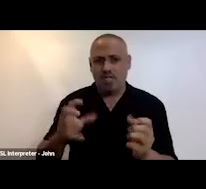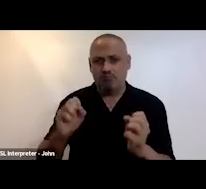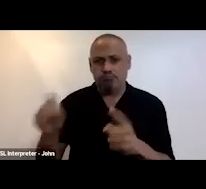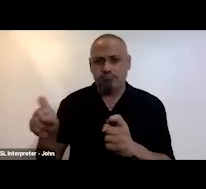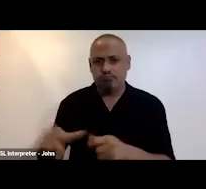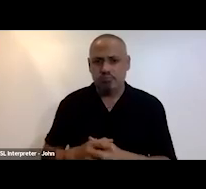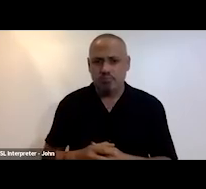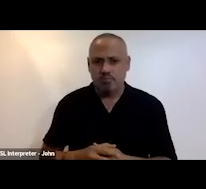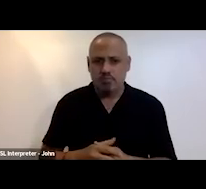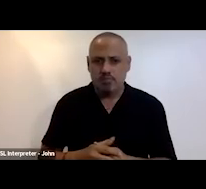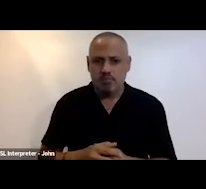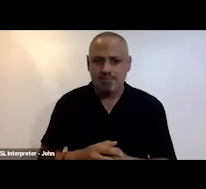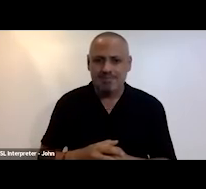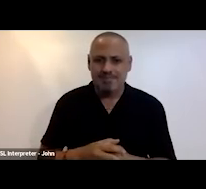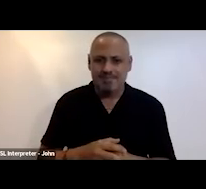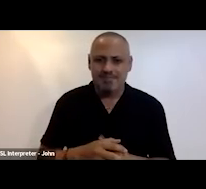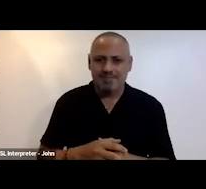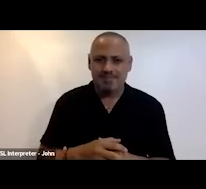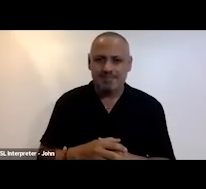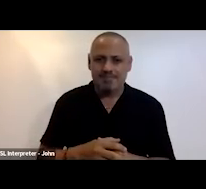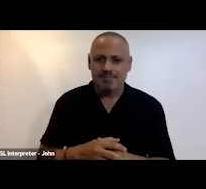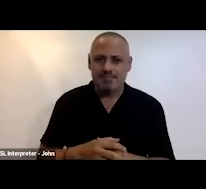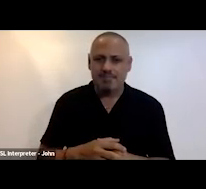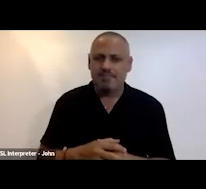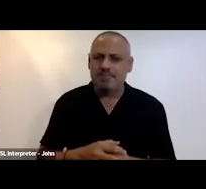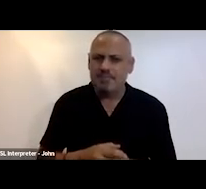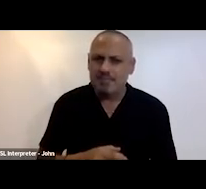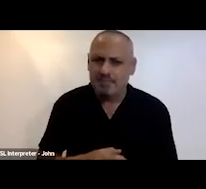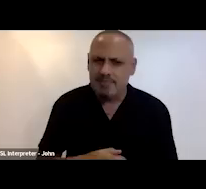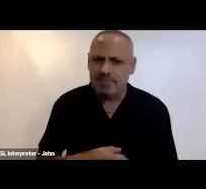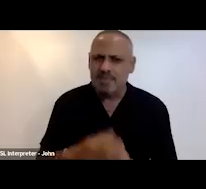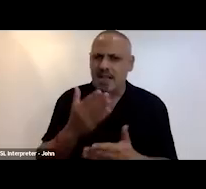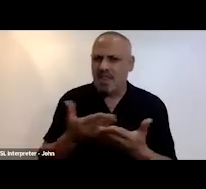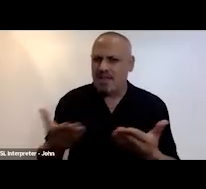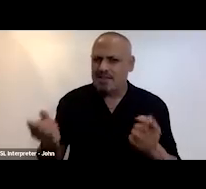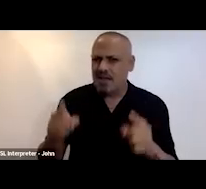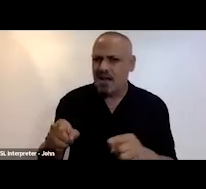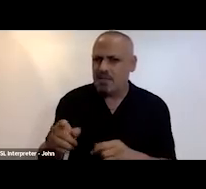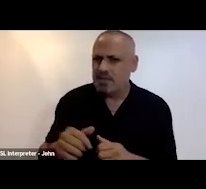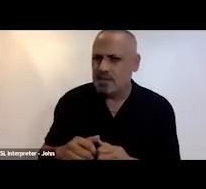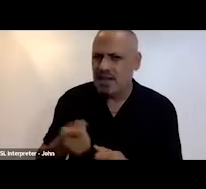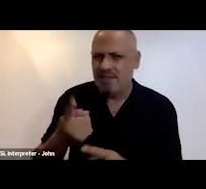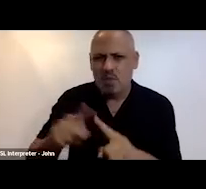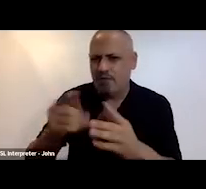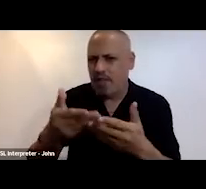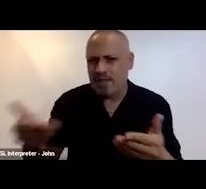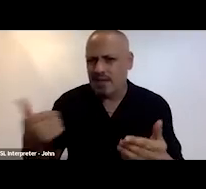I used to live in Vail, Colorado, on $100,000 a year. Had some stuff happen, a divorce, a couple different things that I just lost,